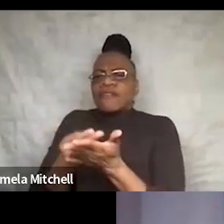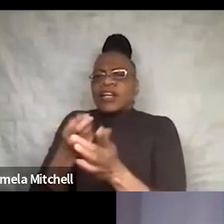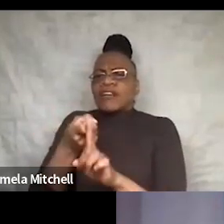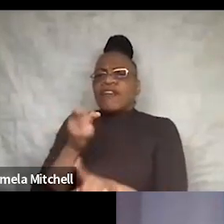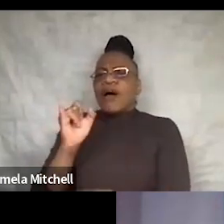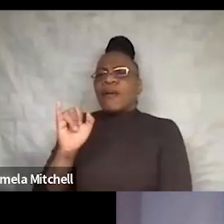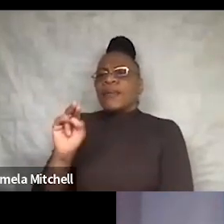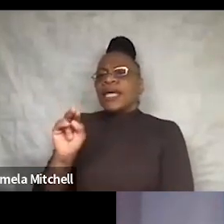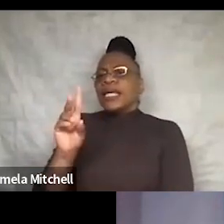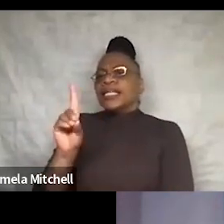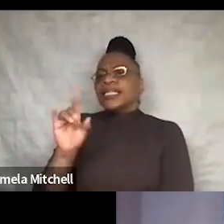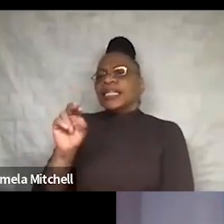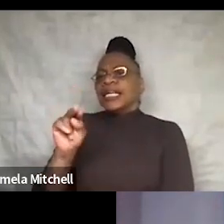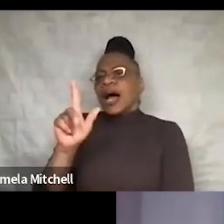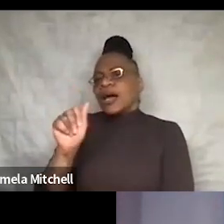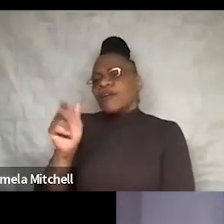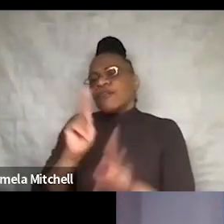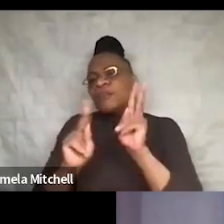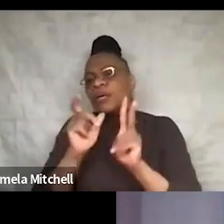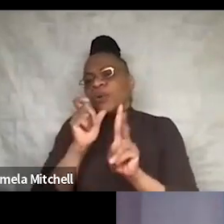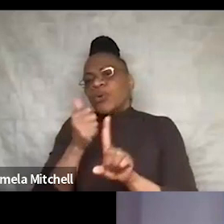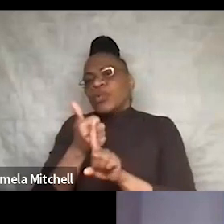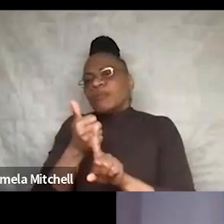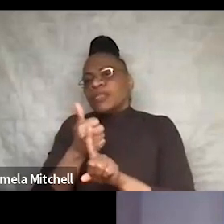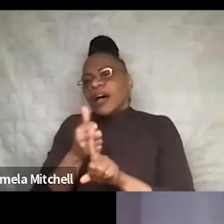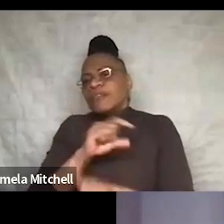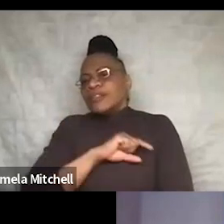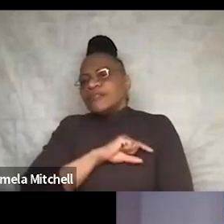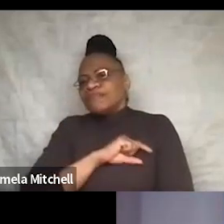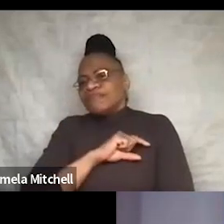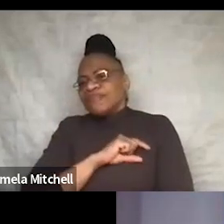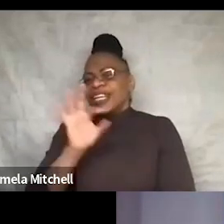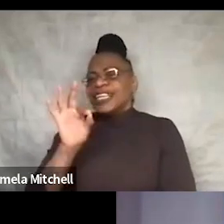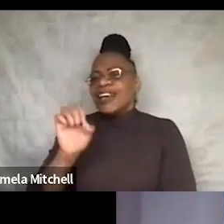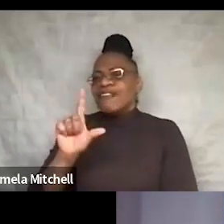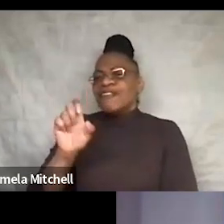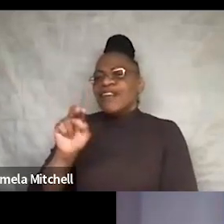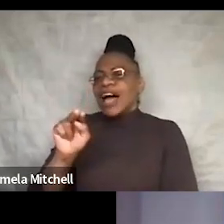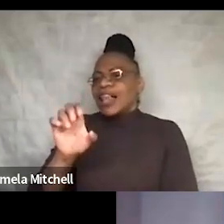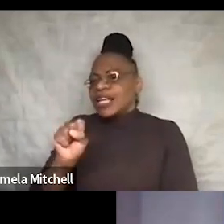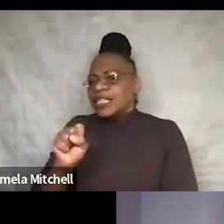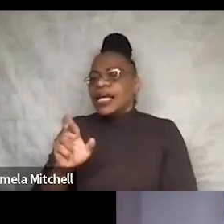one for convicted felons, or someone charged with a felony, there's kind of a stop-gap program called Recovery Works,